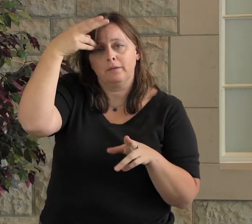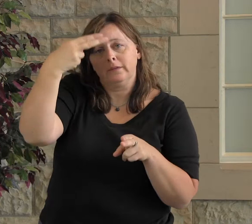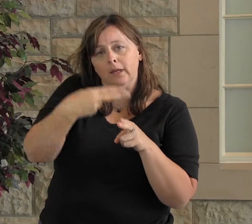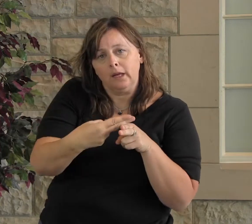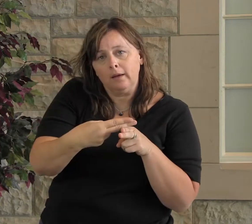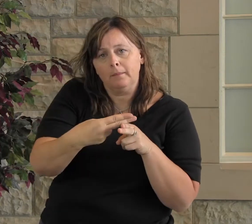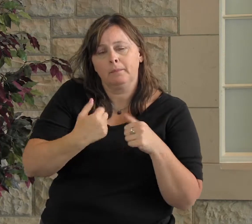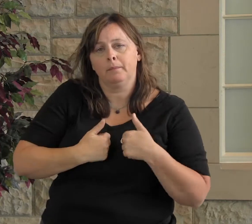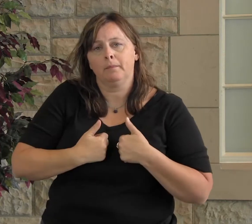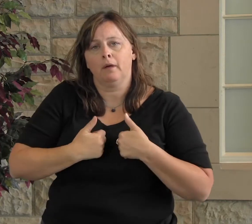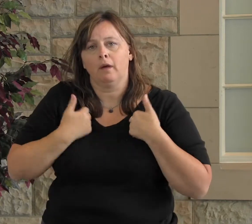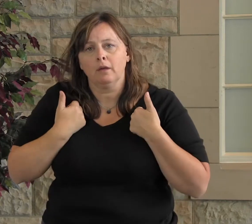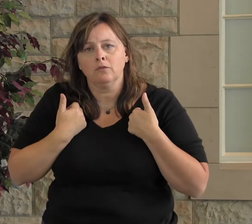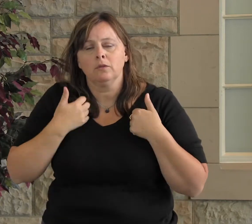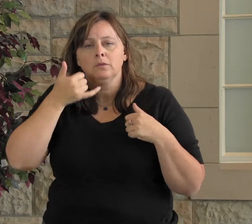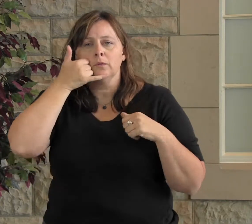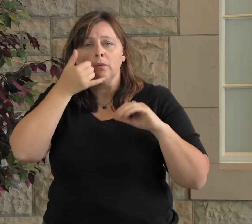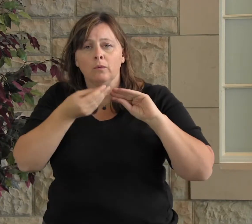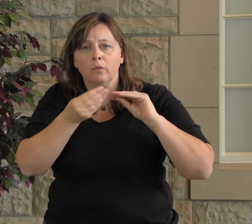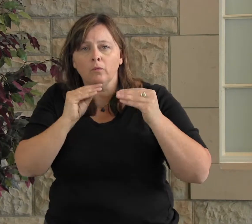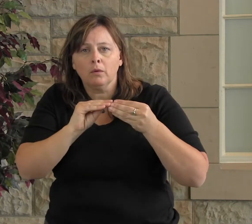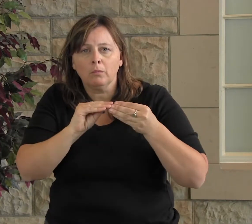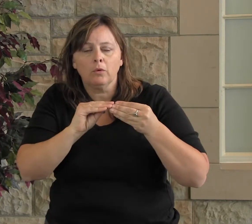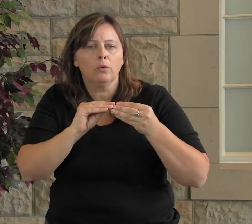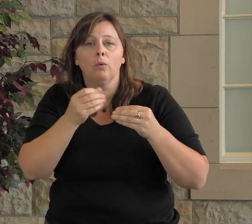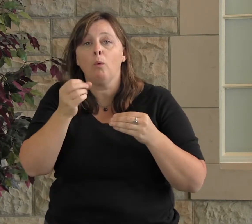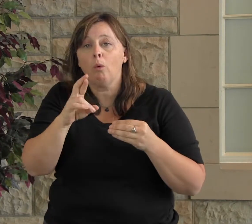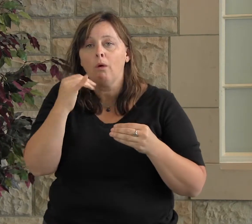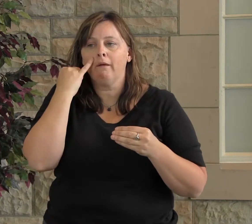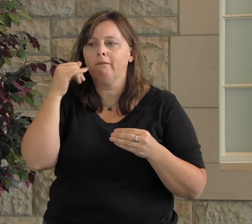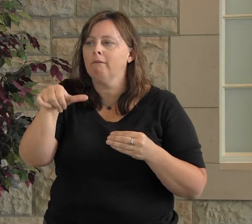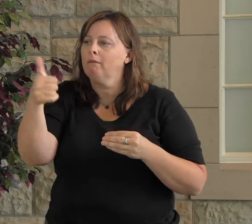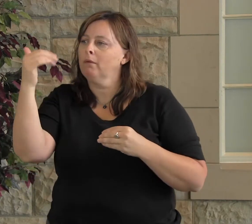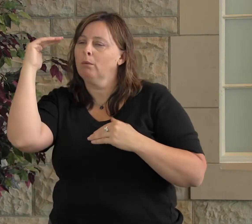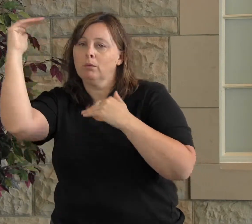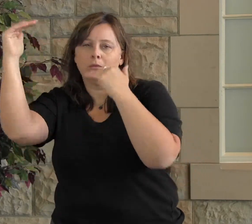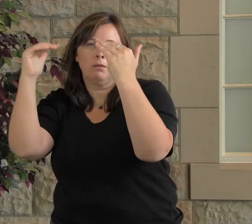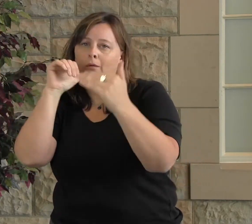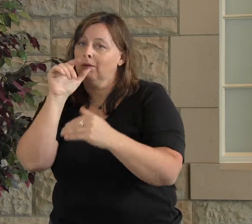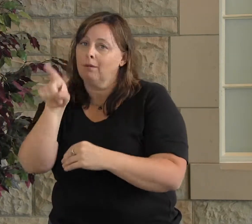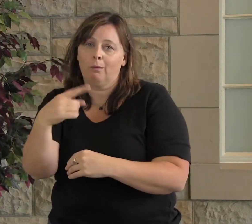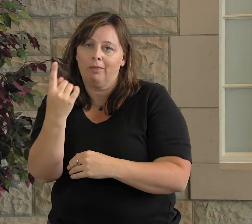That information maybe parent name, address, phone number or maybe it's not a parent,